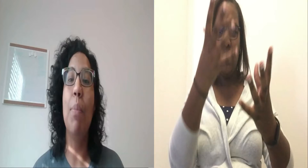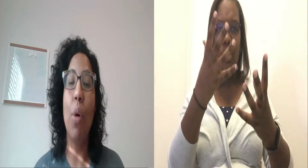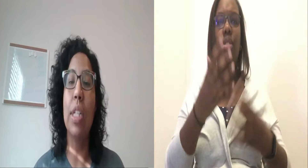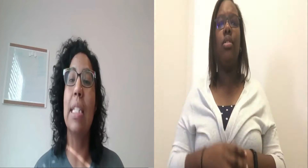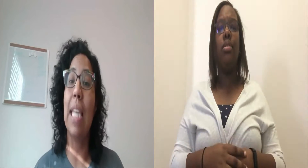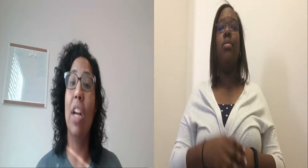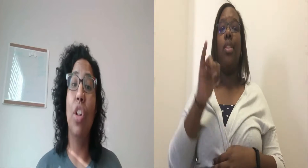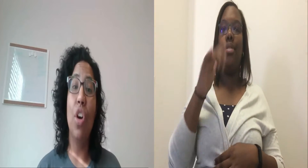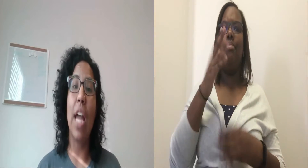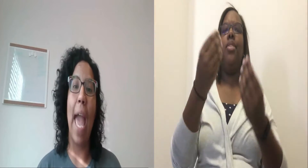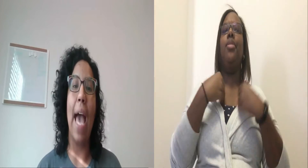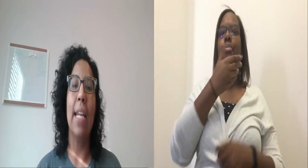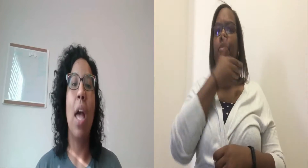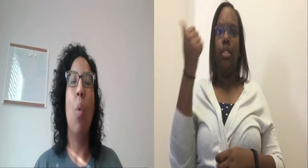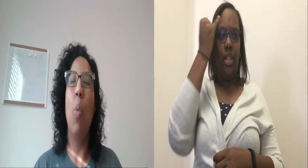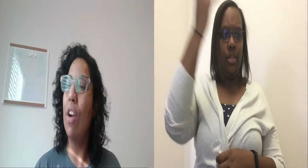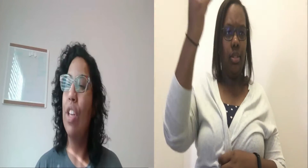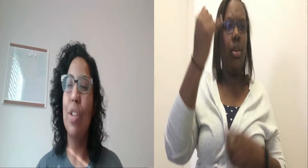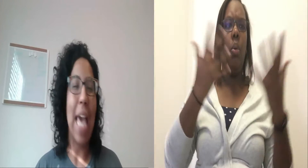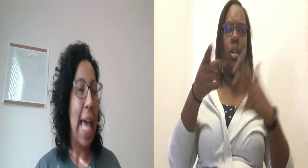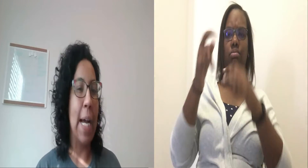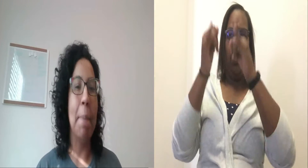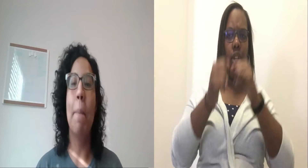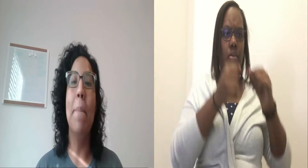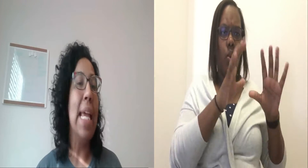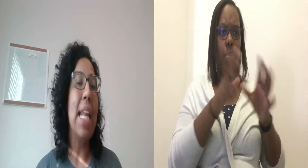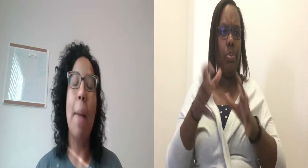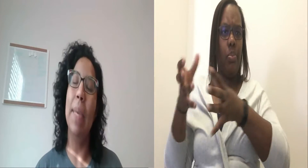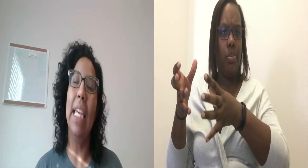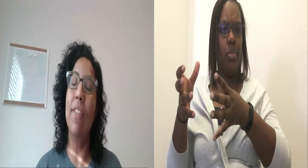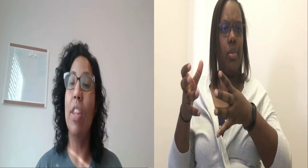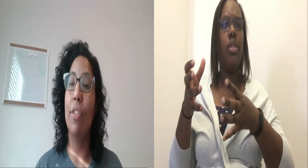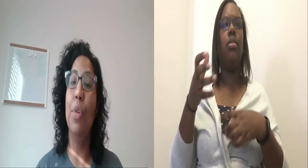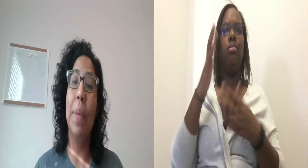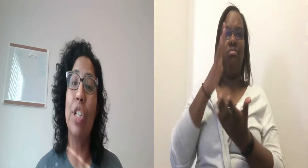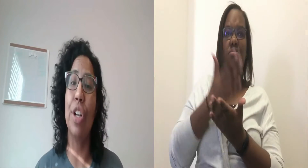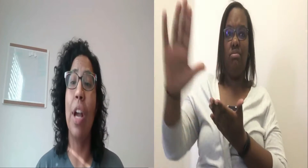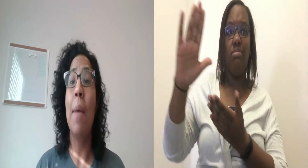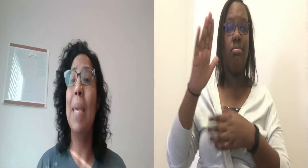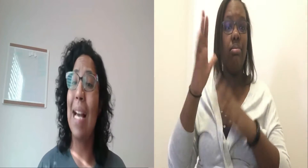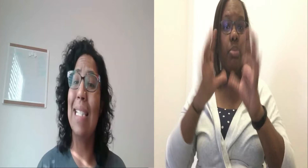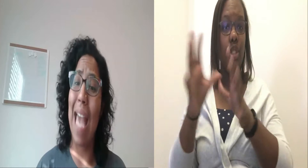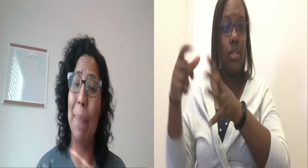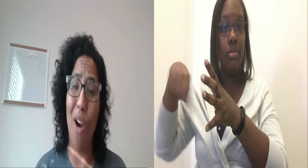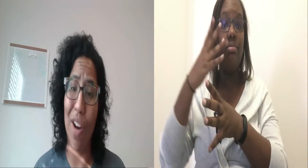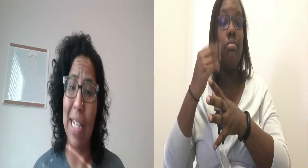important to take a look at where your data may not be giving the full picture because gaps aren't